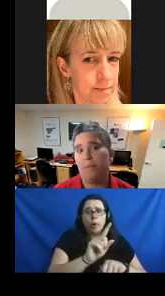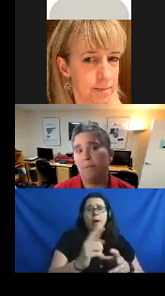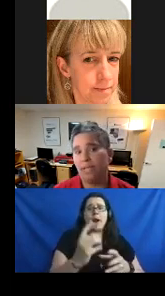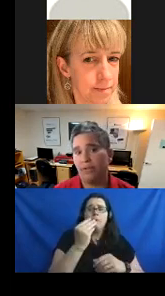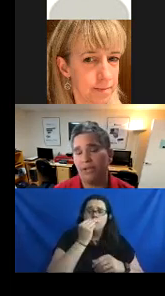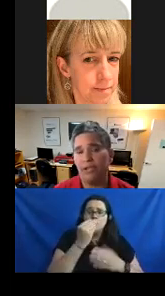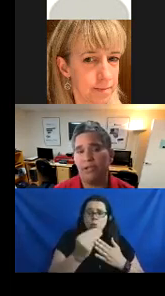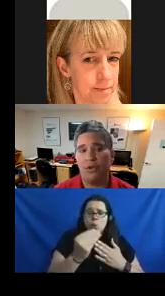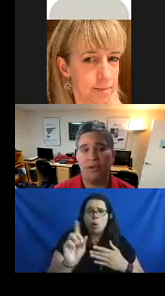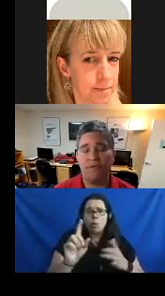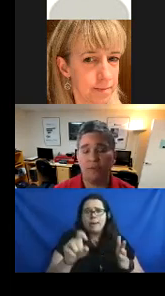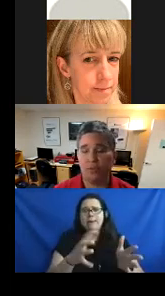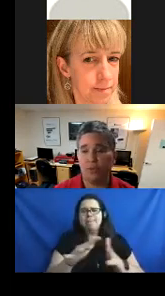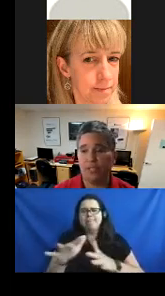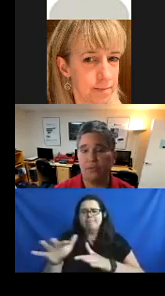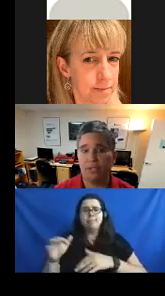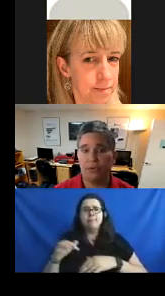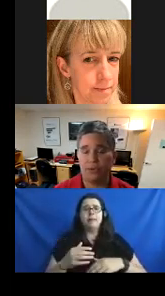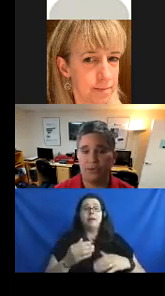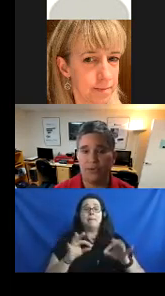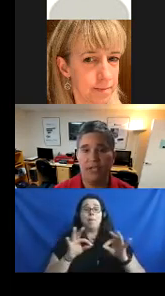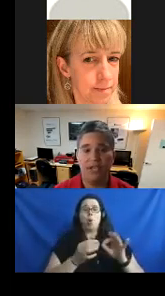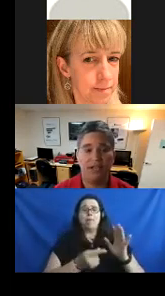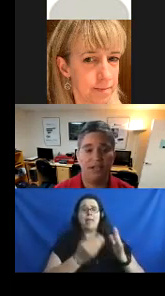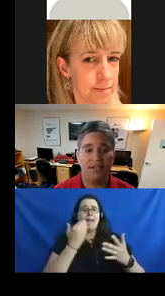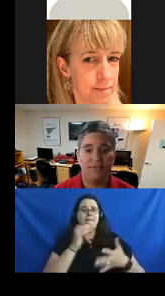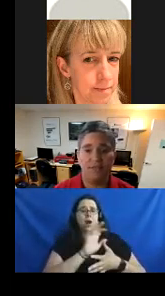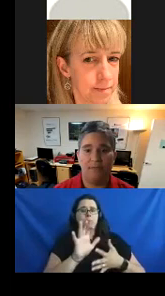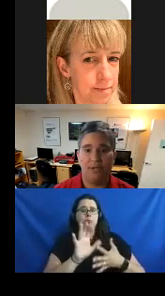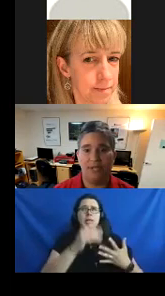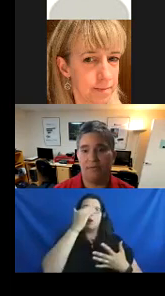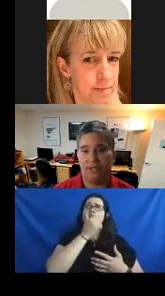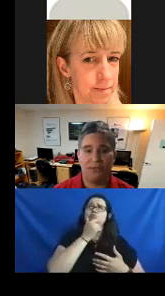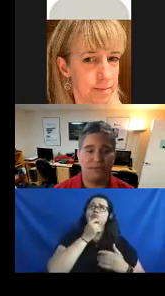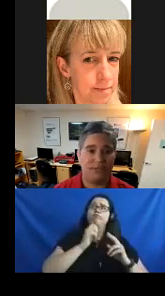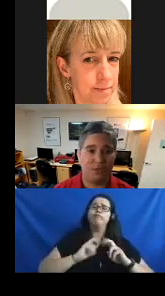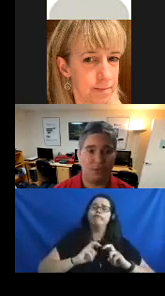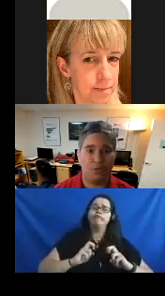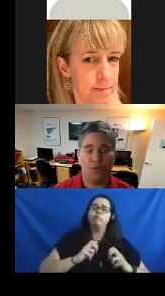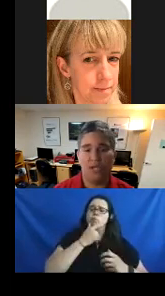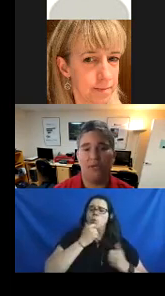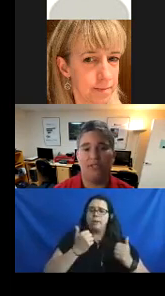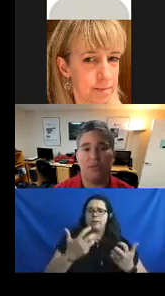THEIR NEEDS. INFORMED CHOICE IS CRITICAL. IF WE AS PROFESSIONALS ARE WORKING WITH SOMEONE AND WE